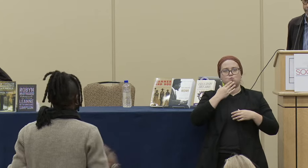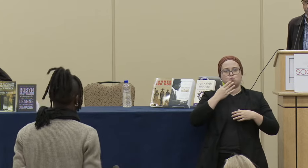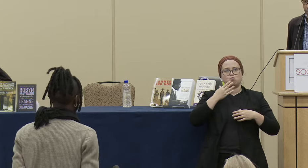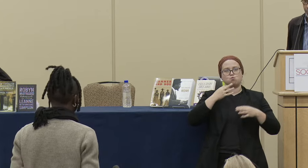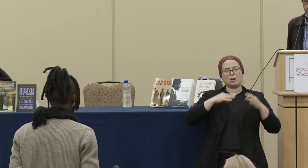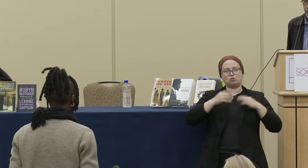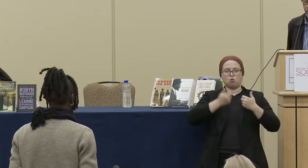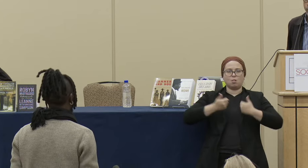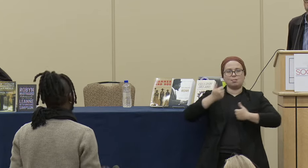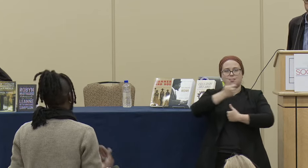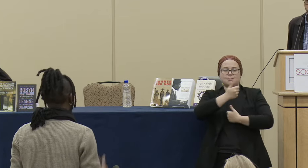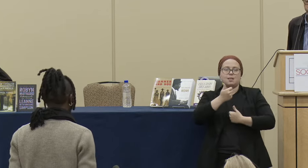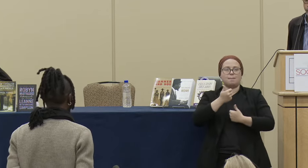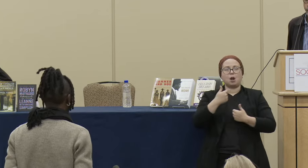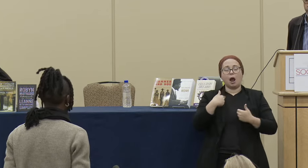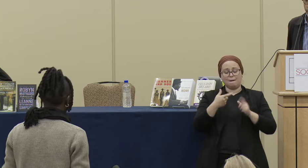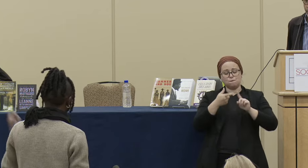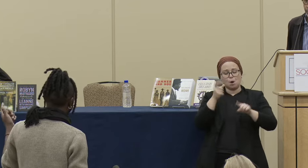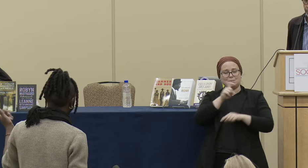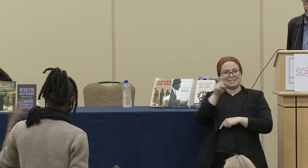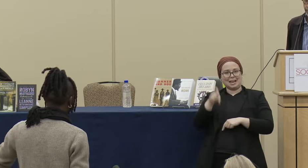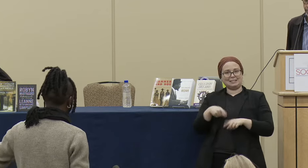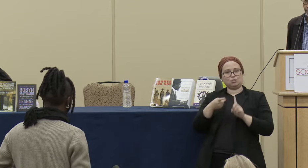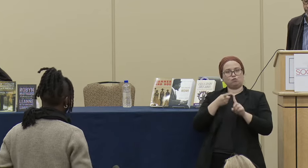racial empire as Olufemi calls it. I also want to uplift what